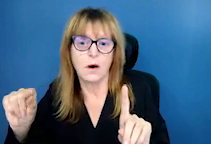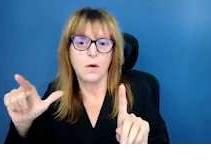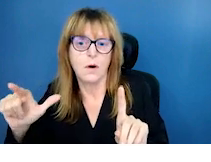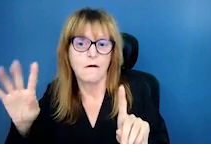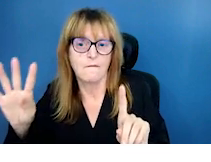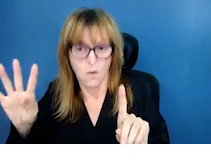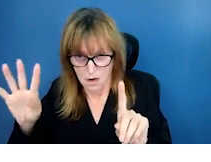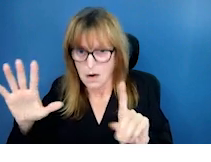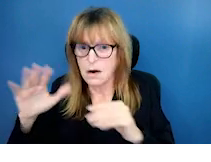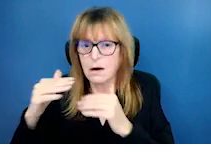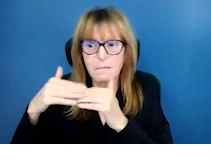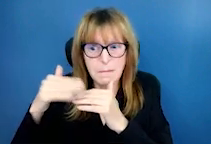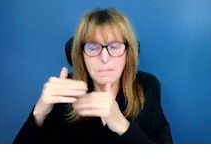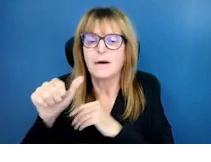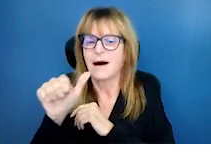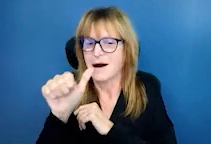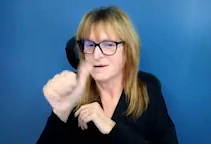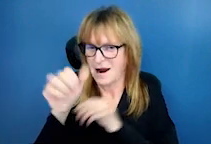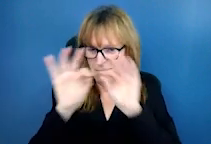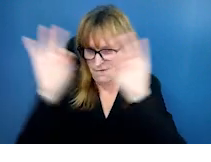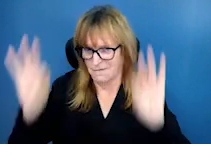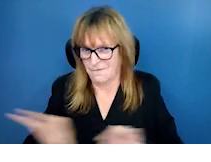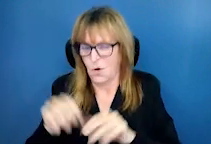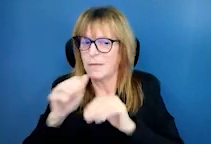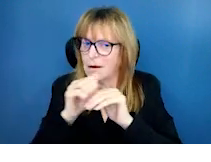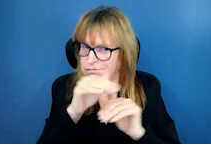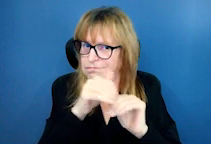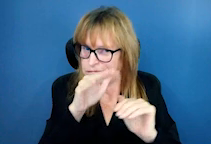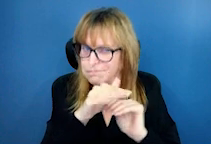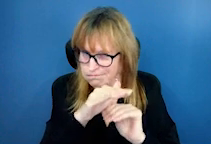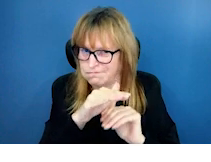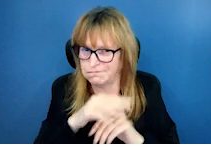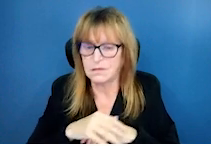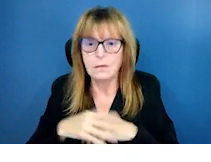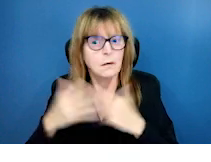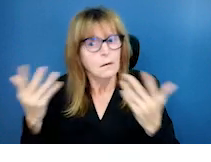Finally, applications will be open May 1, 2024, and you will need to make